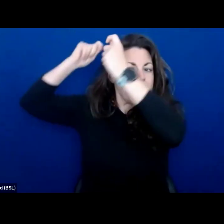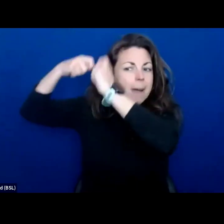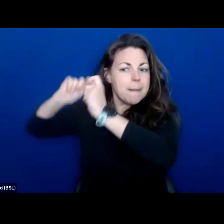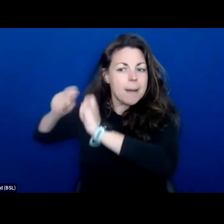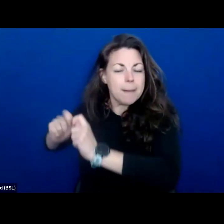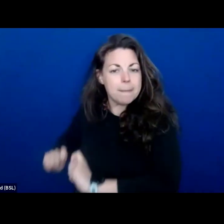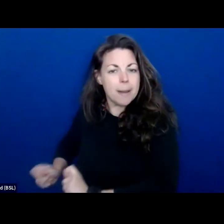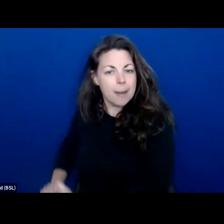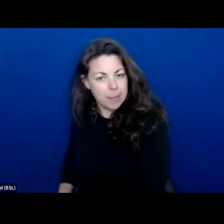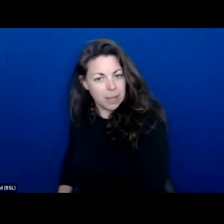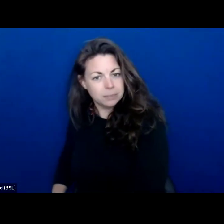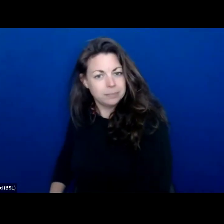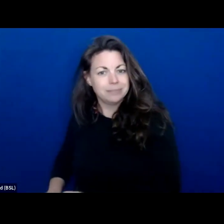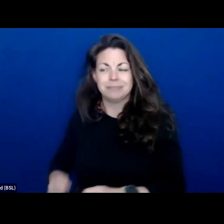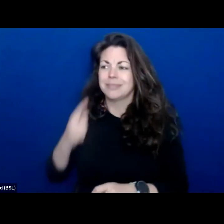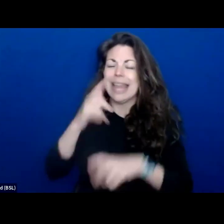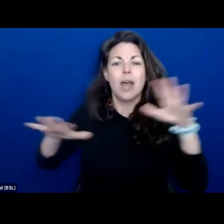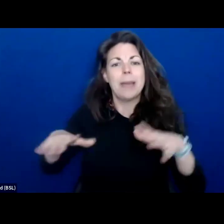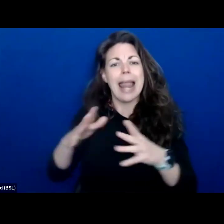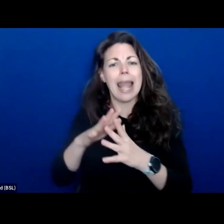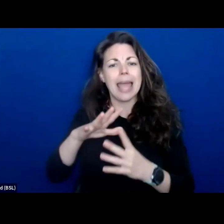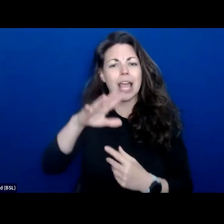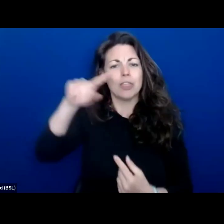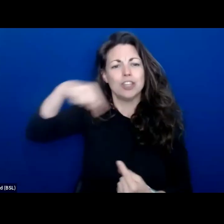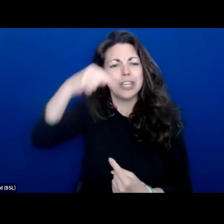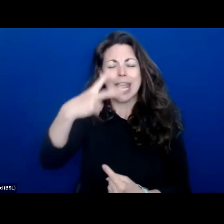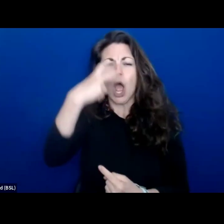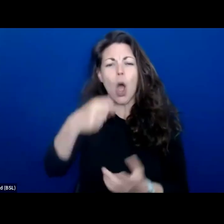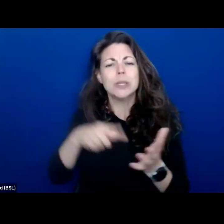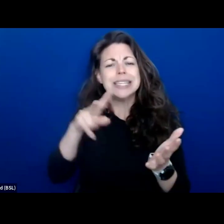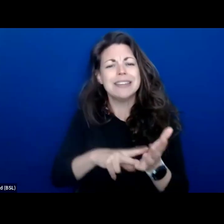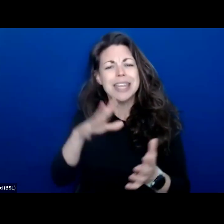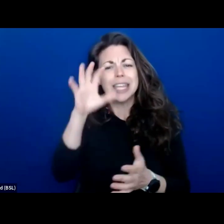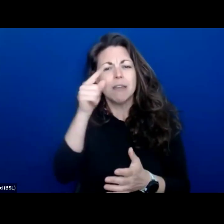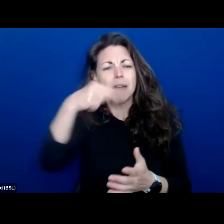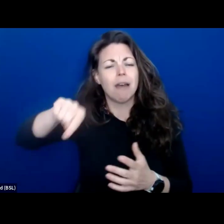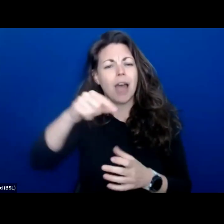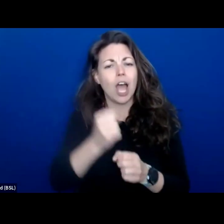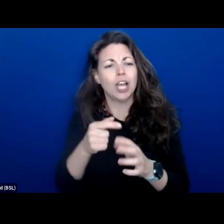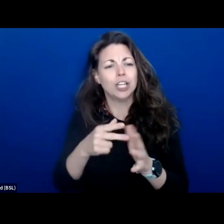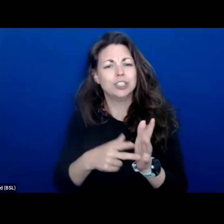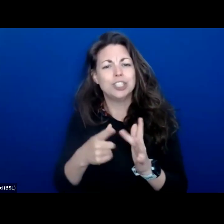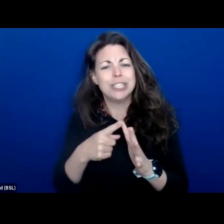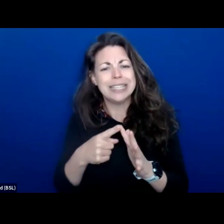a little bit like the genie from an old television program. Y'all might be too young to remember that one.